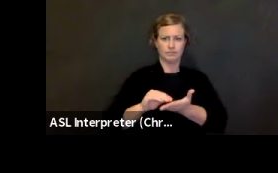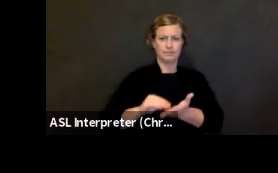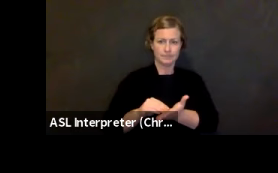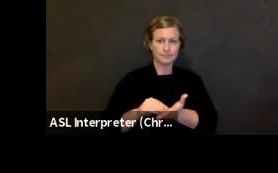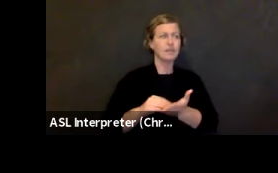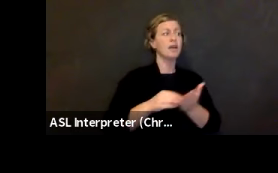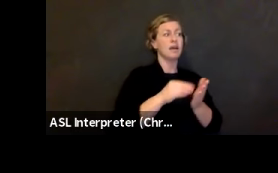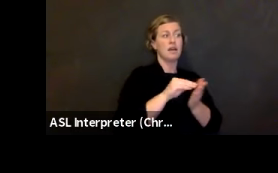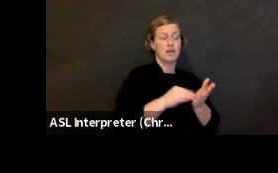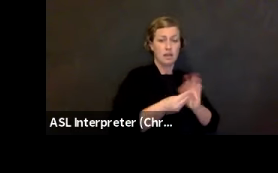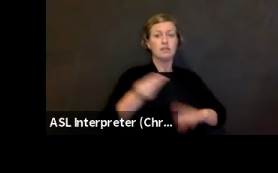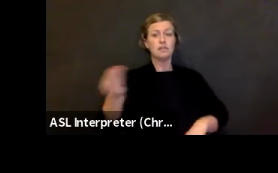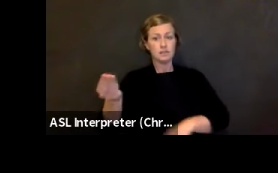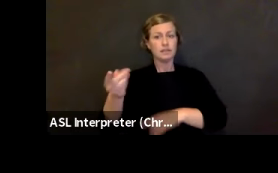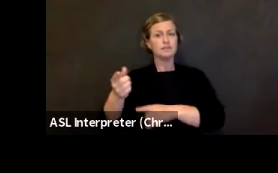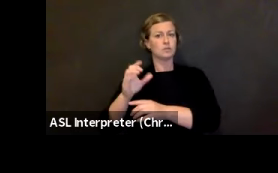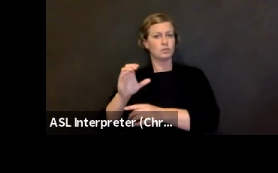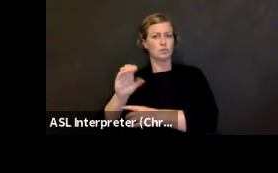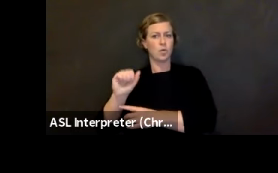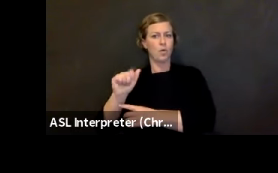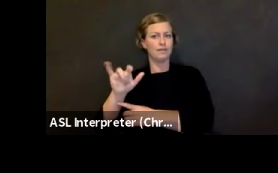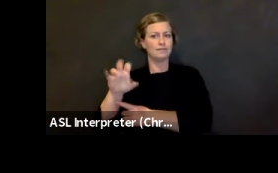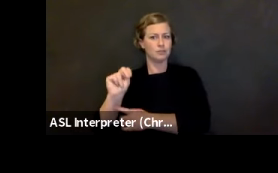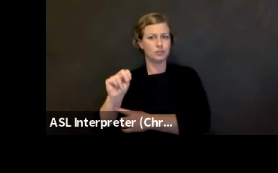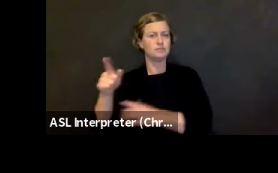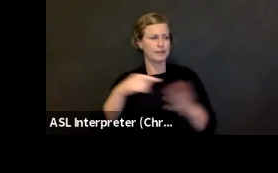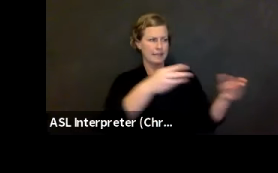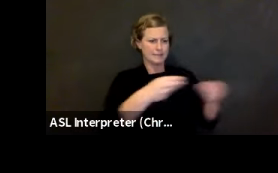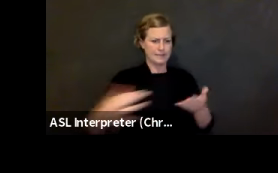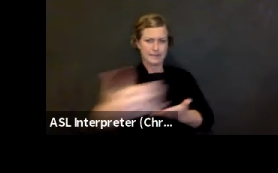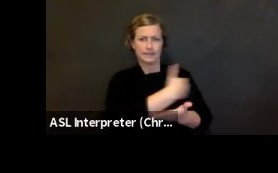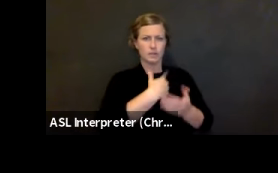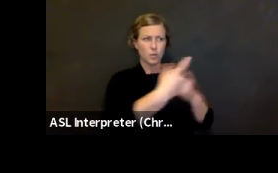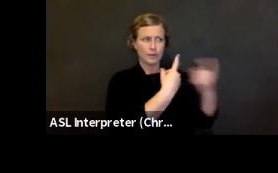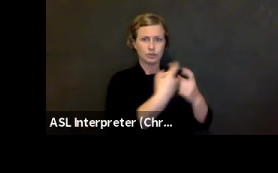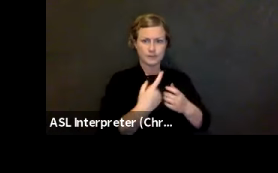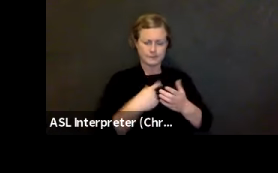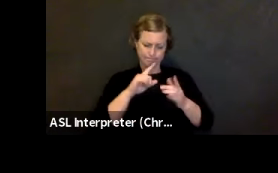focused and particular note any questions or comments that the legislator has so that